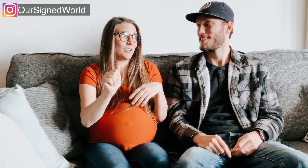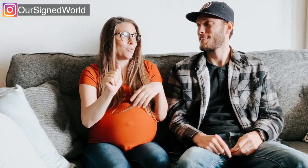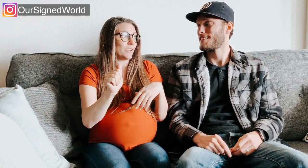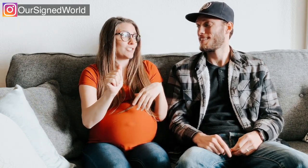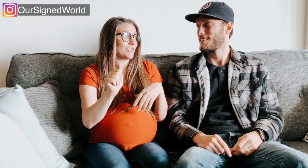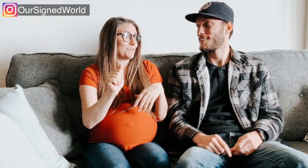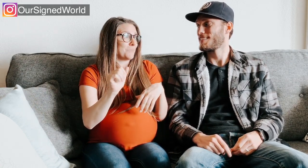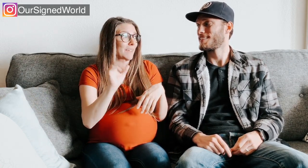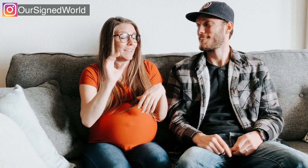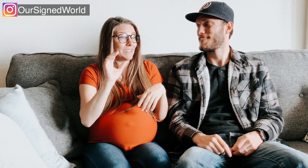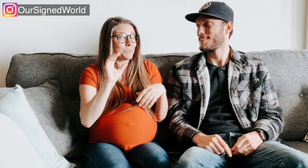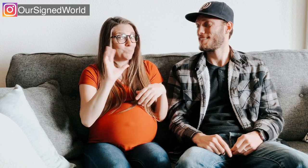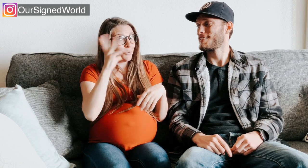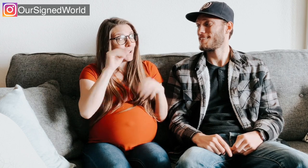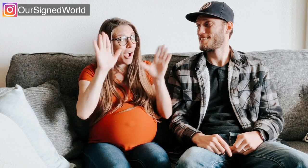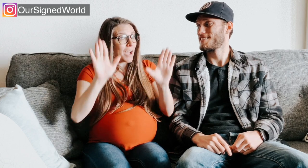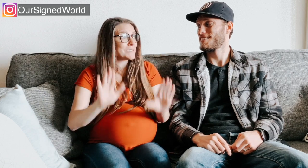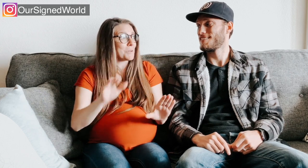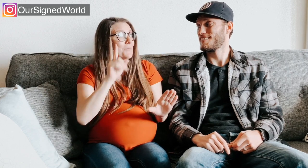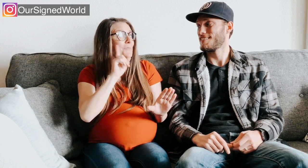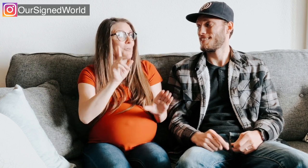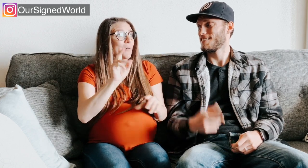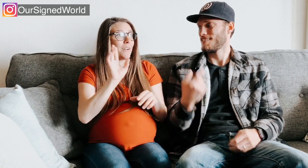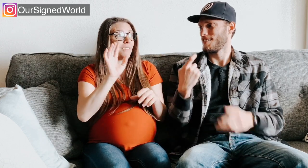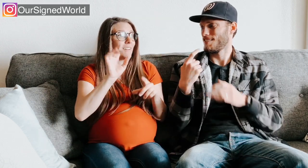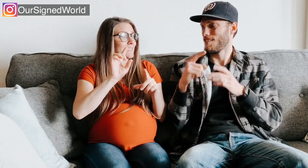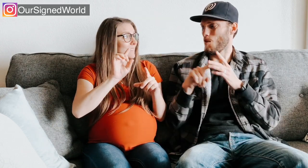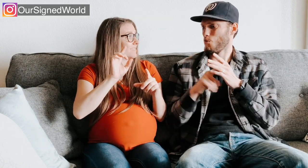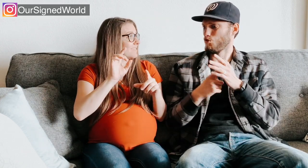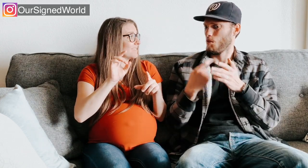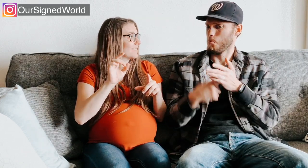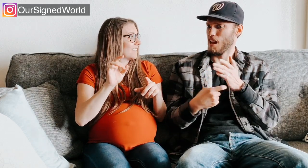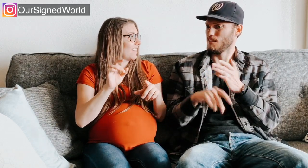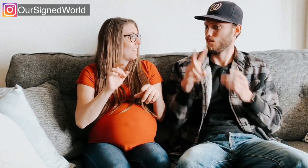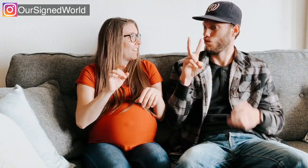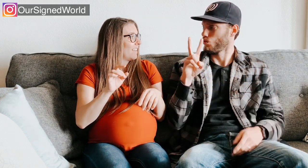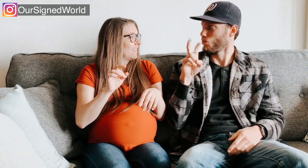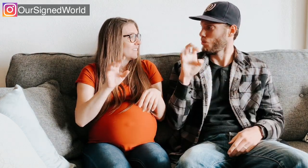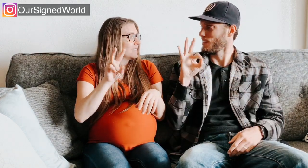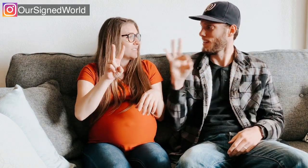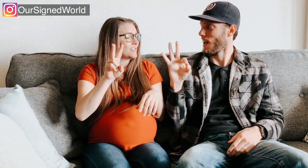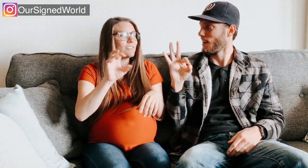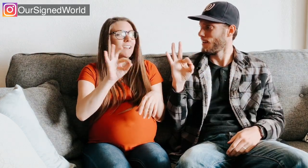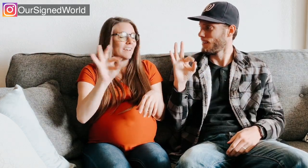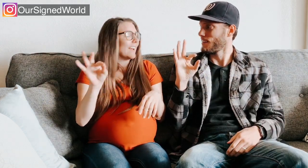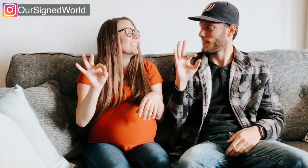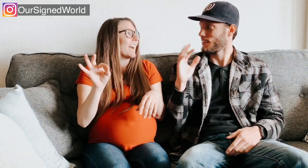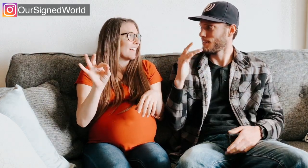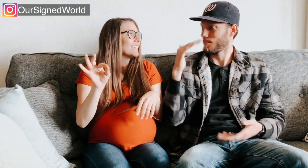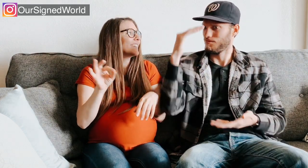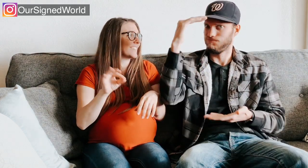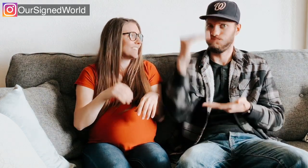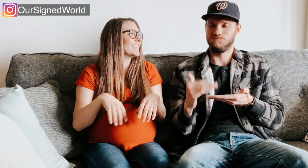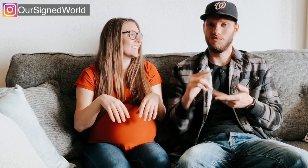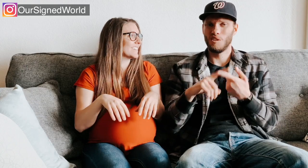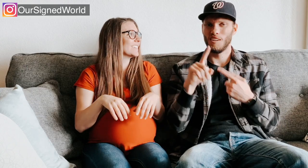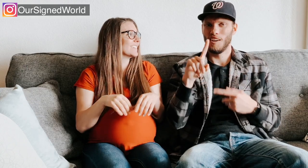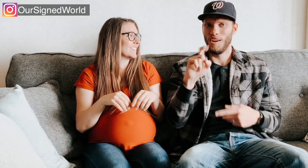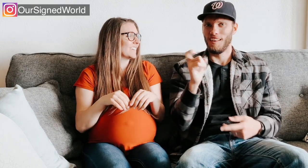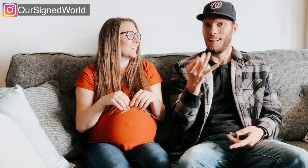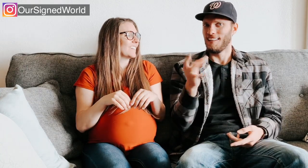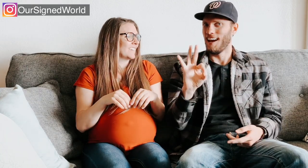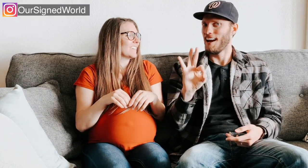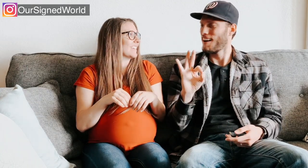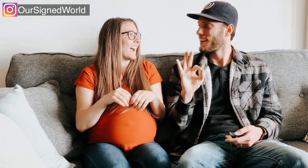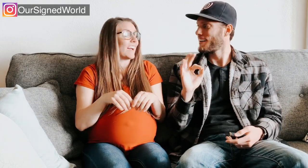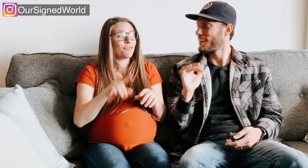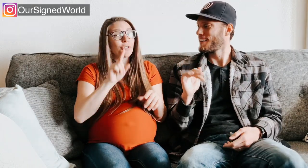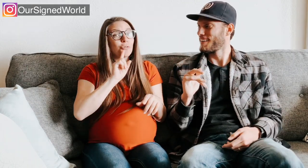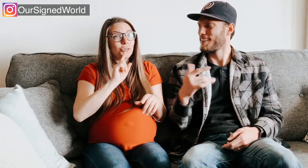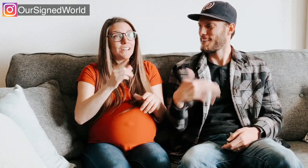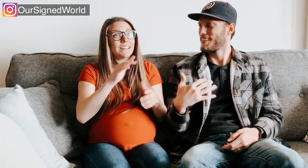Which is pretty awesome for...Z: The original cost is $299 right? That's a substantial discount!